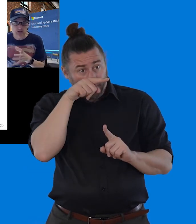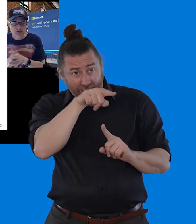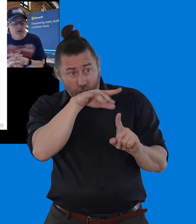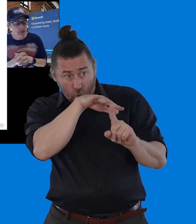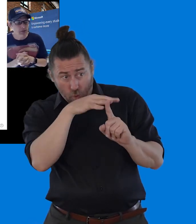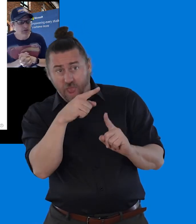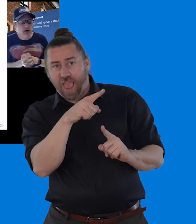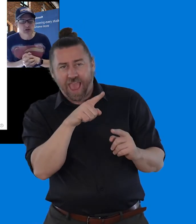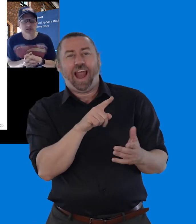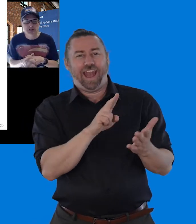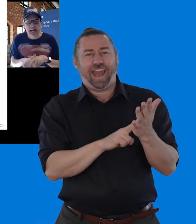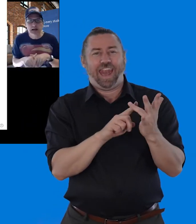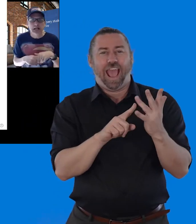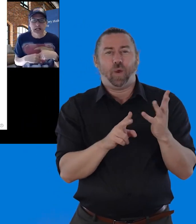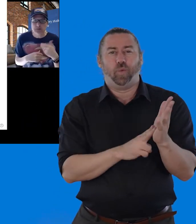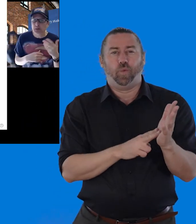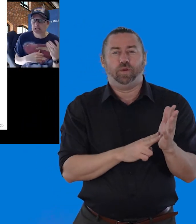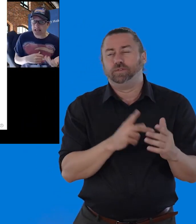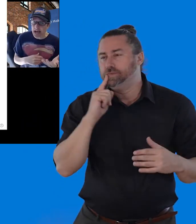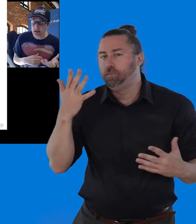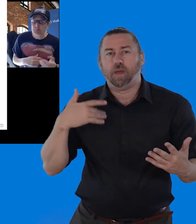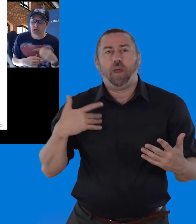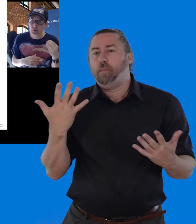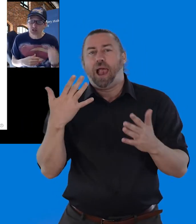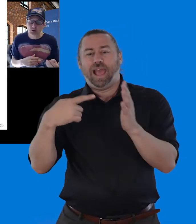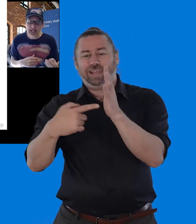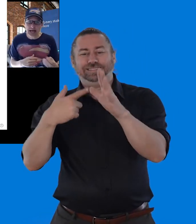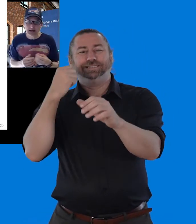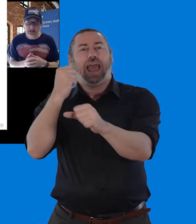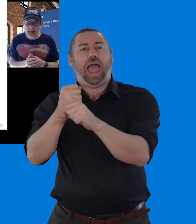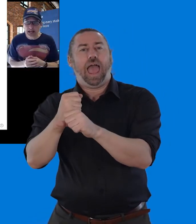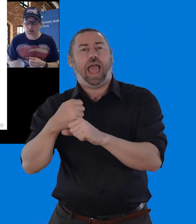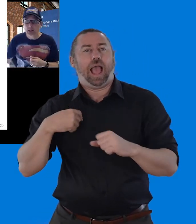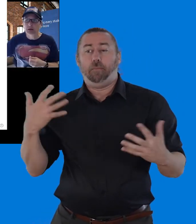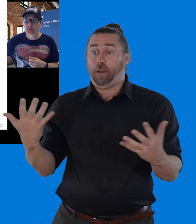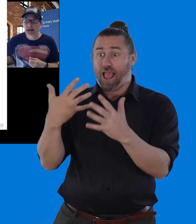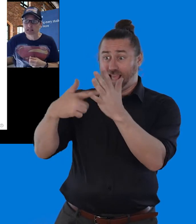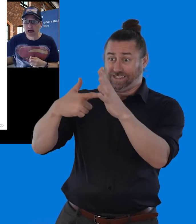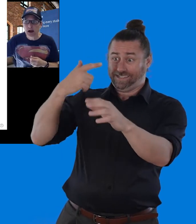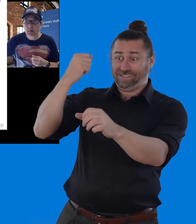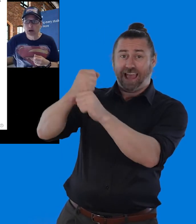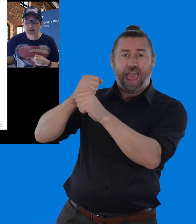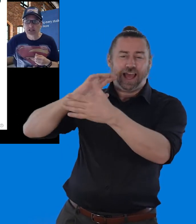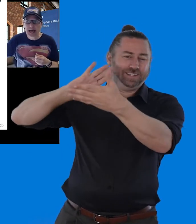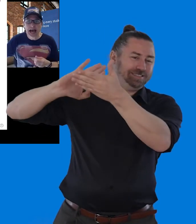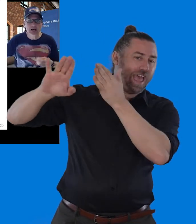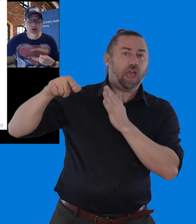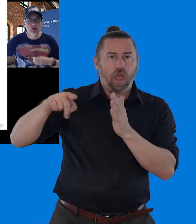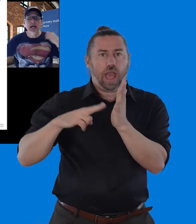So, for example, if I was to say let's play tag, it would show tag as a noun. But if I say I'm going to tag you,